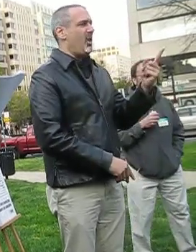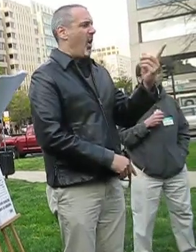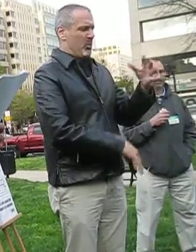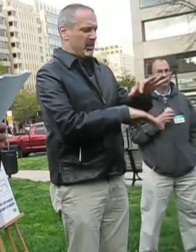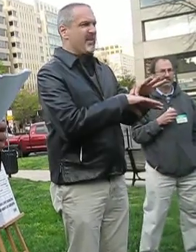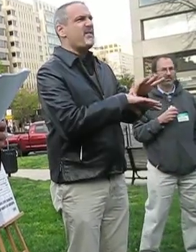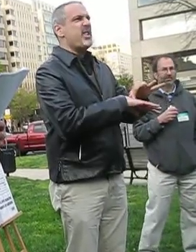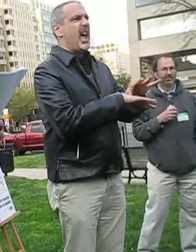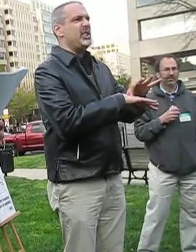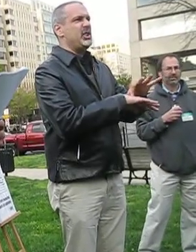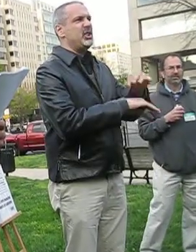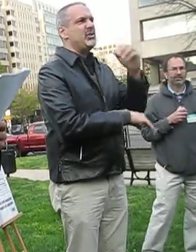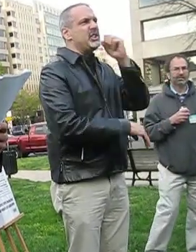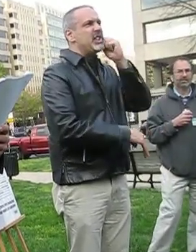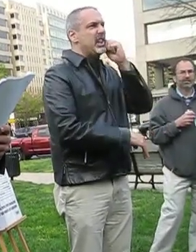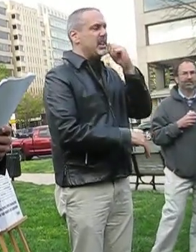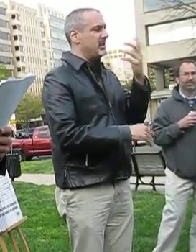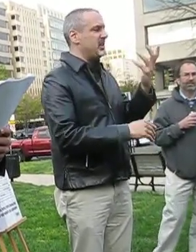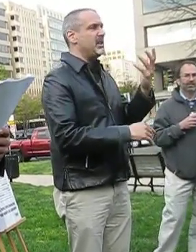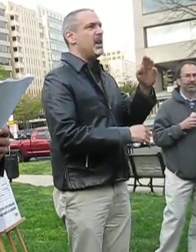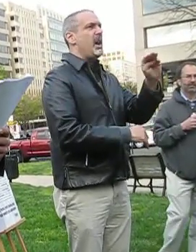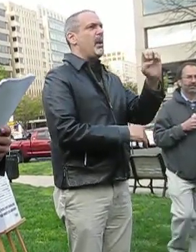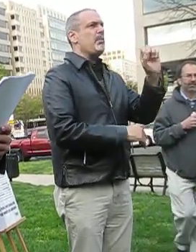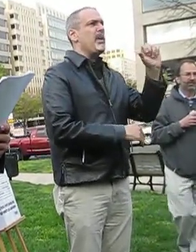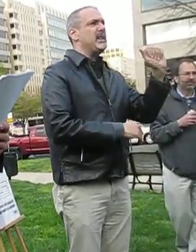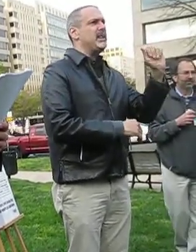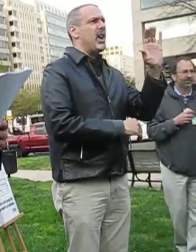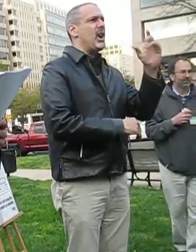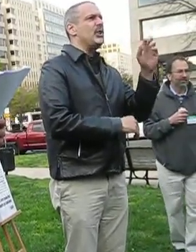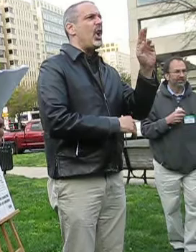A massa carnis, because it has no soul.